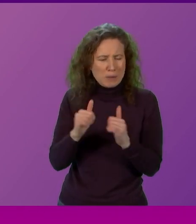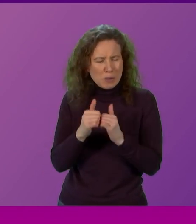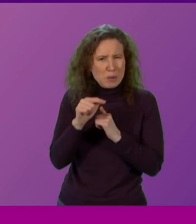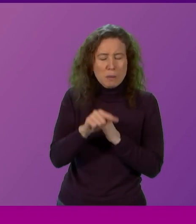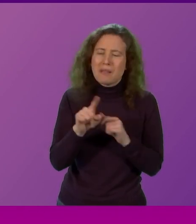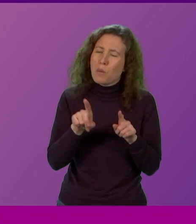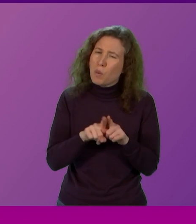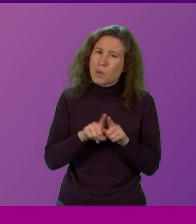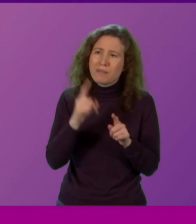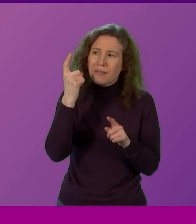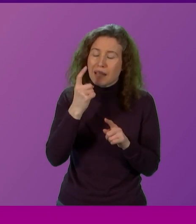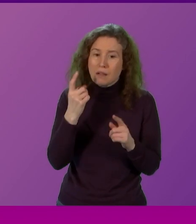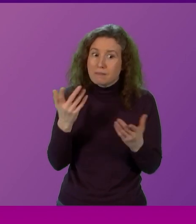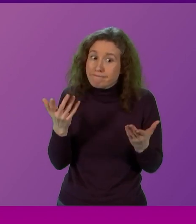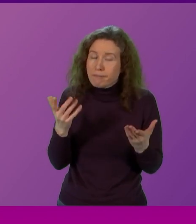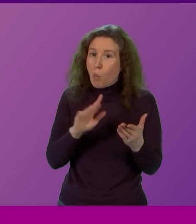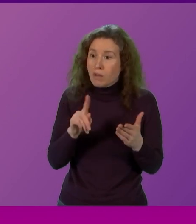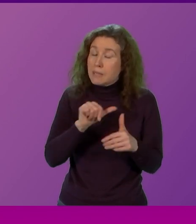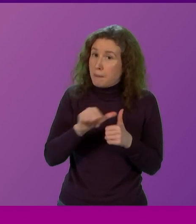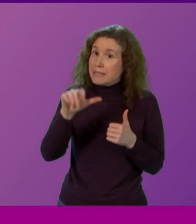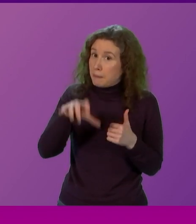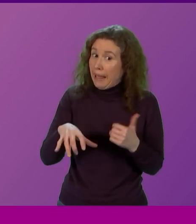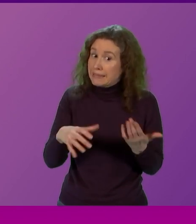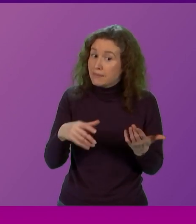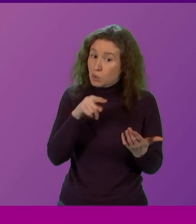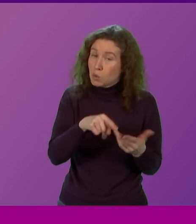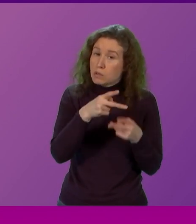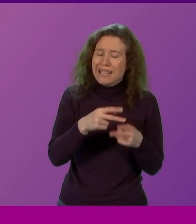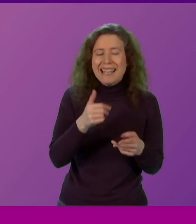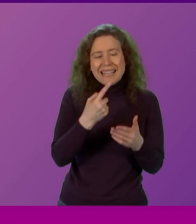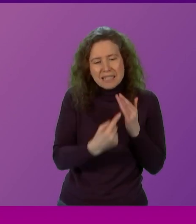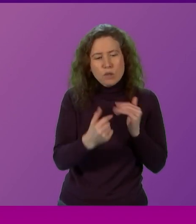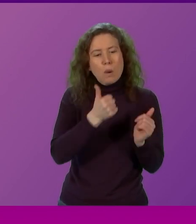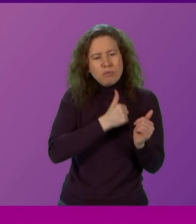the best place, relative to a hospital, for somebody would be. Individual preferences are important.